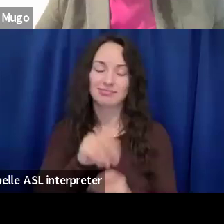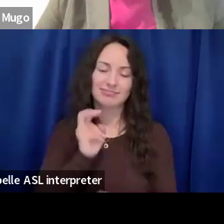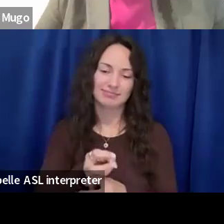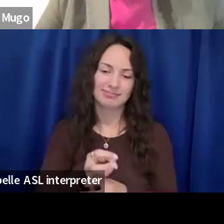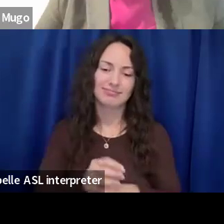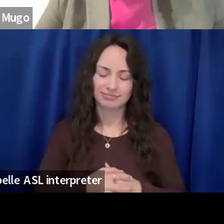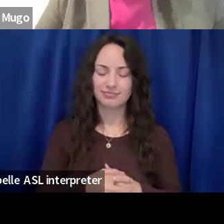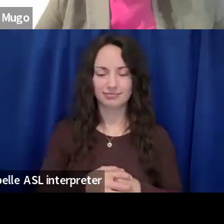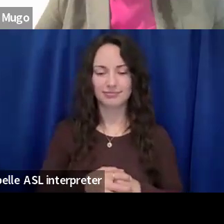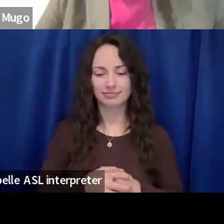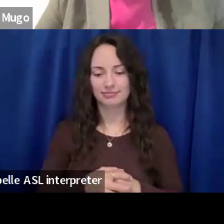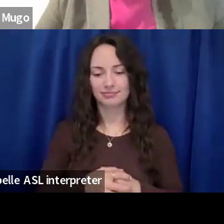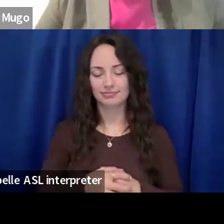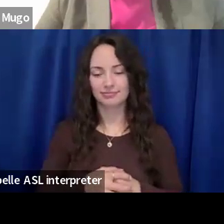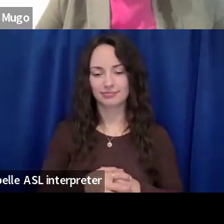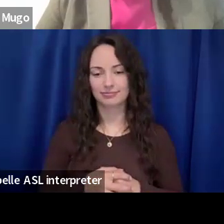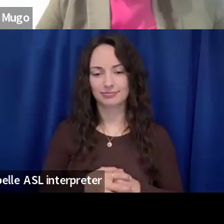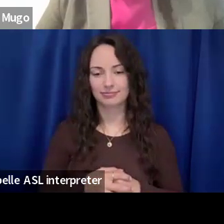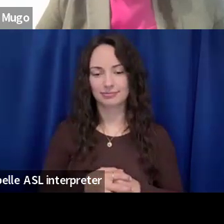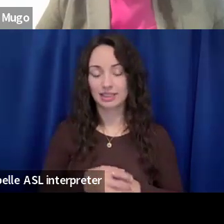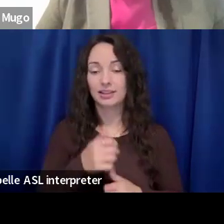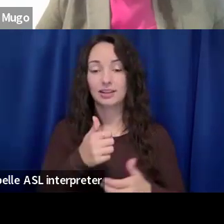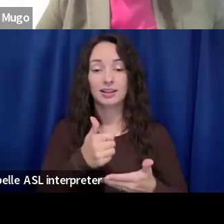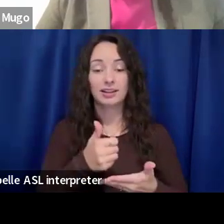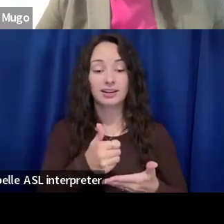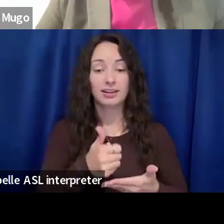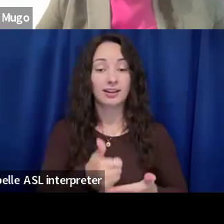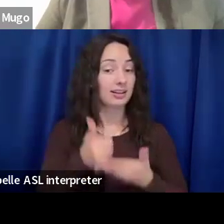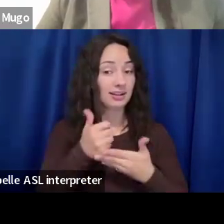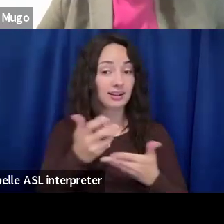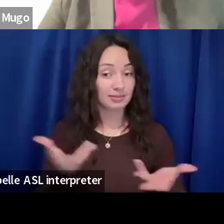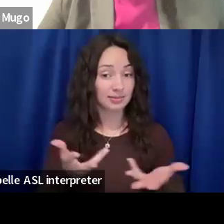I think what really helped us out was